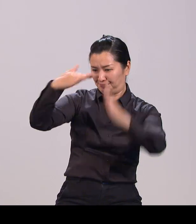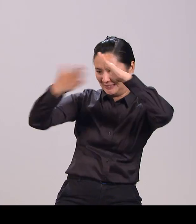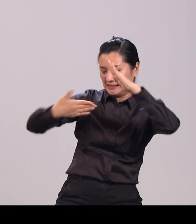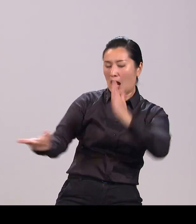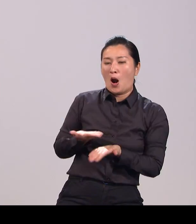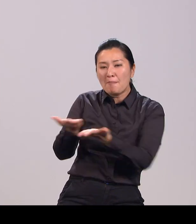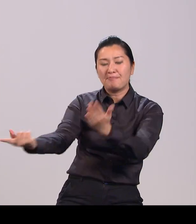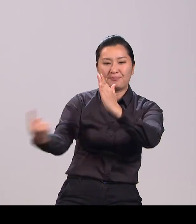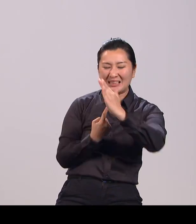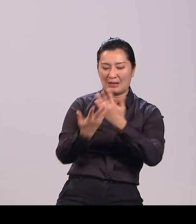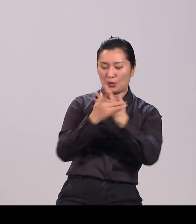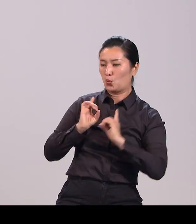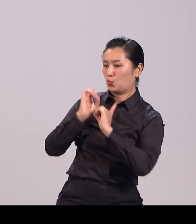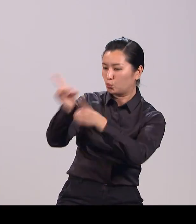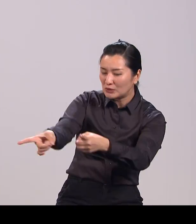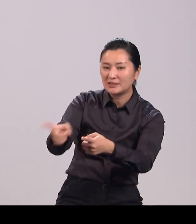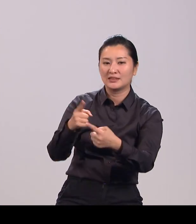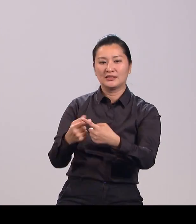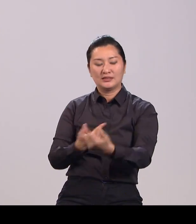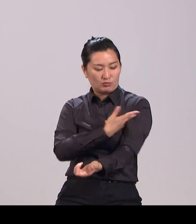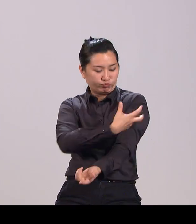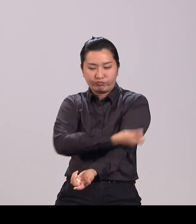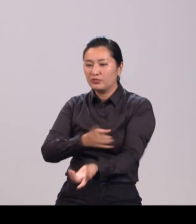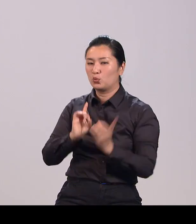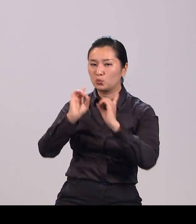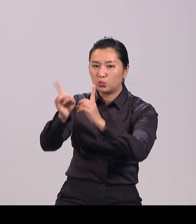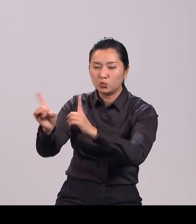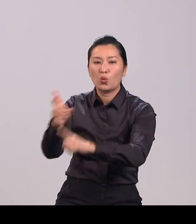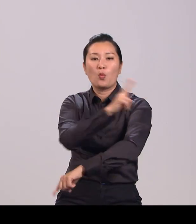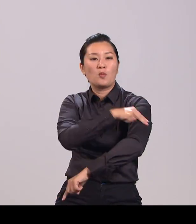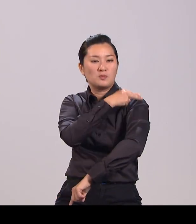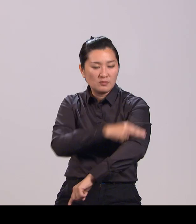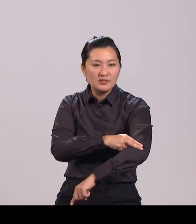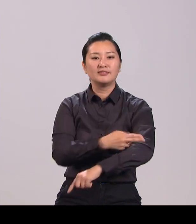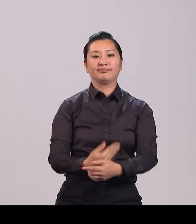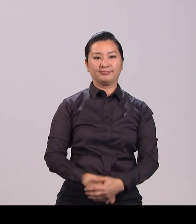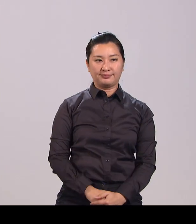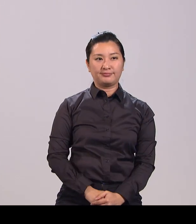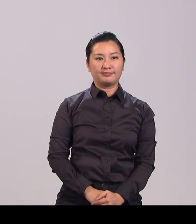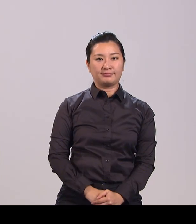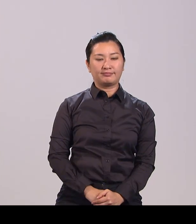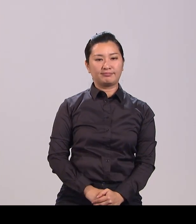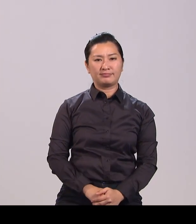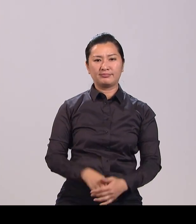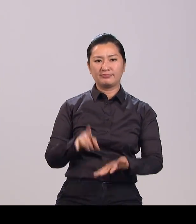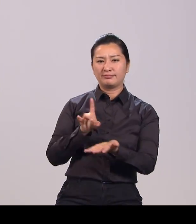Muslims and non-Muslims came together, defied the terrorists and resolved to carry on with life normally.